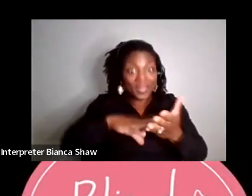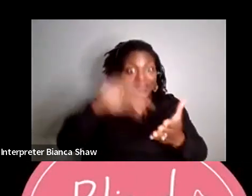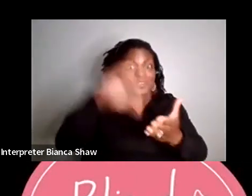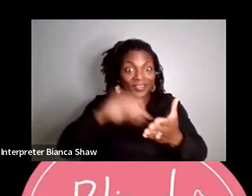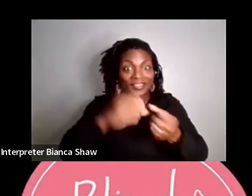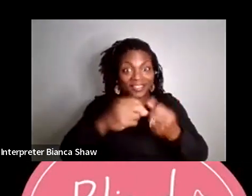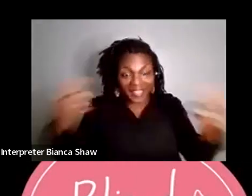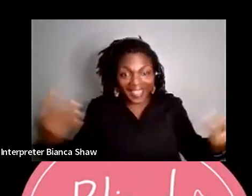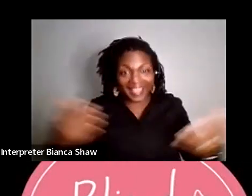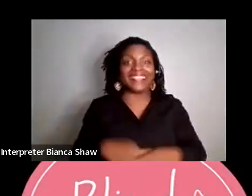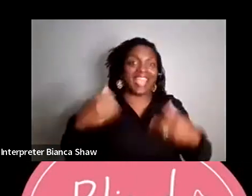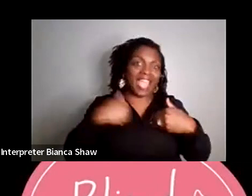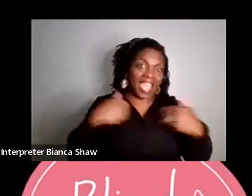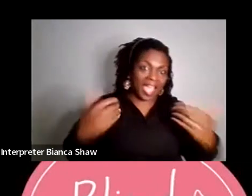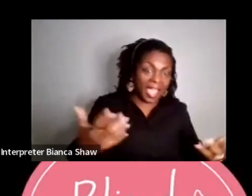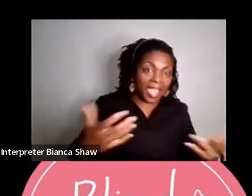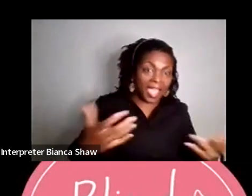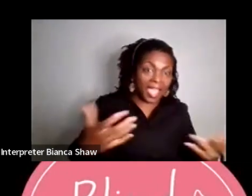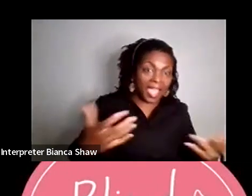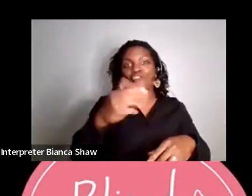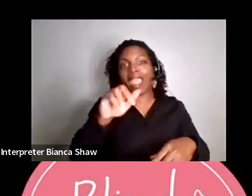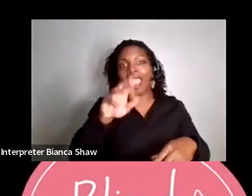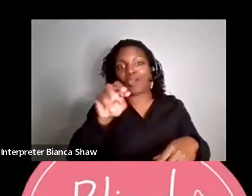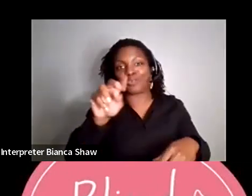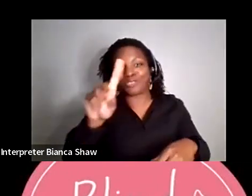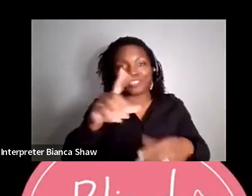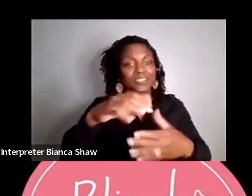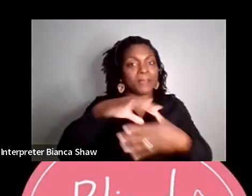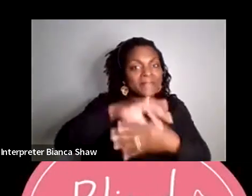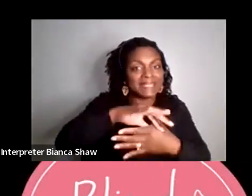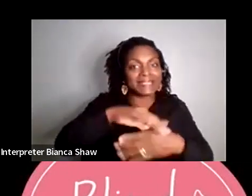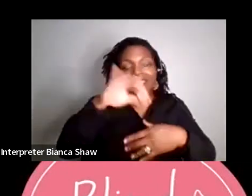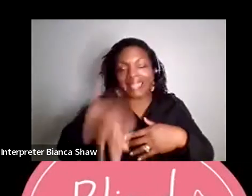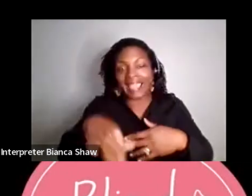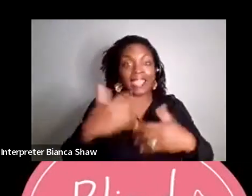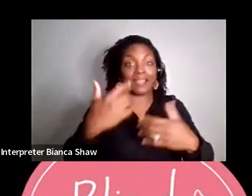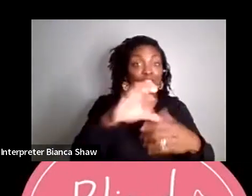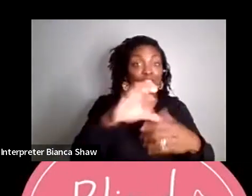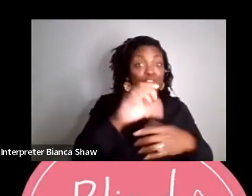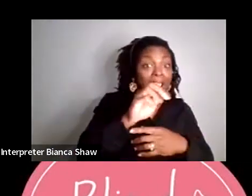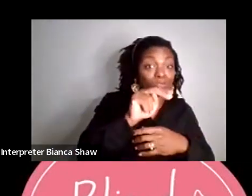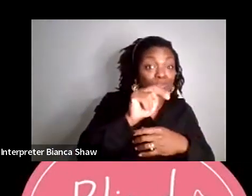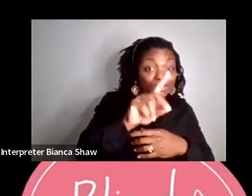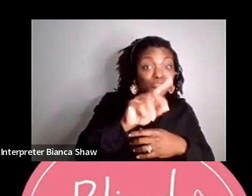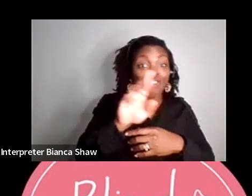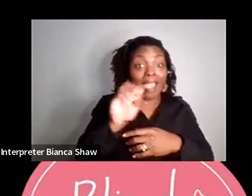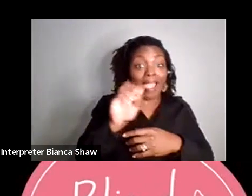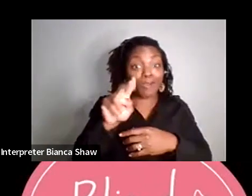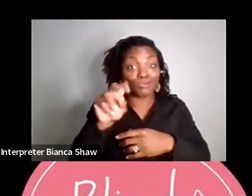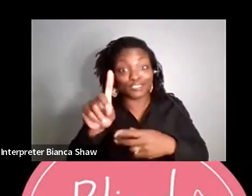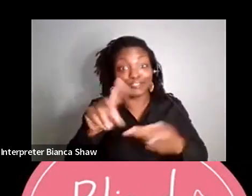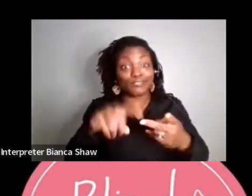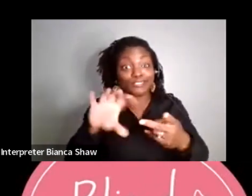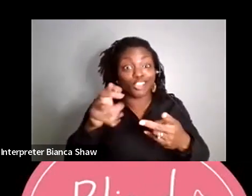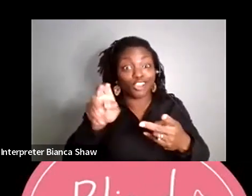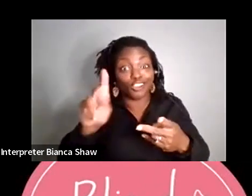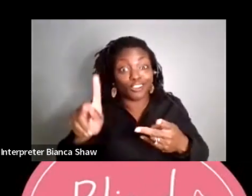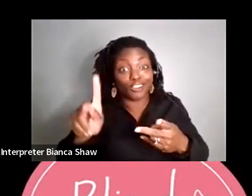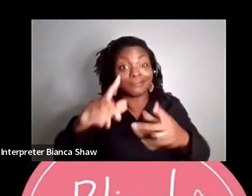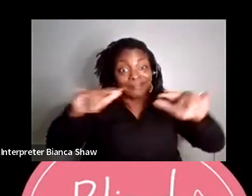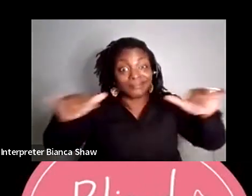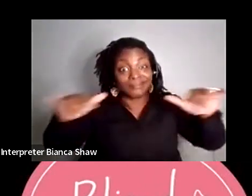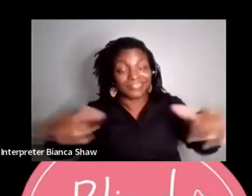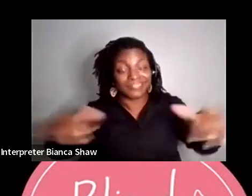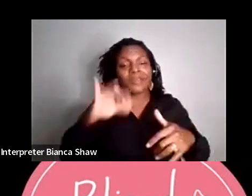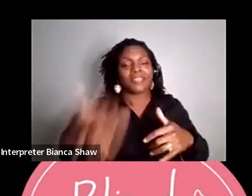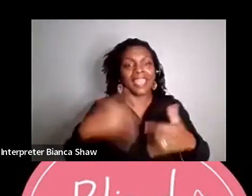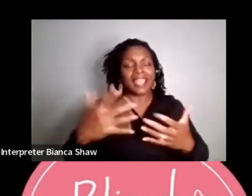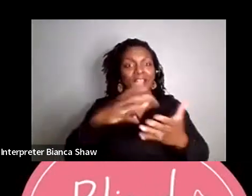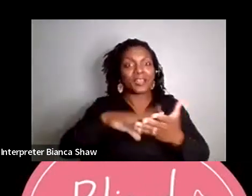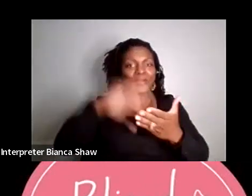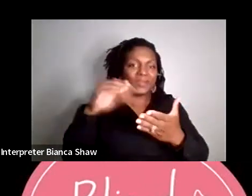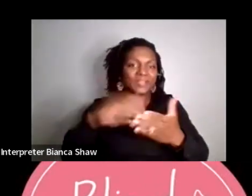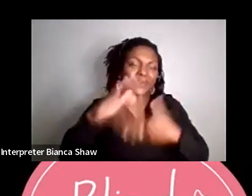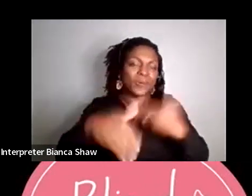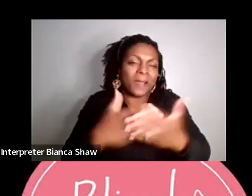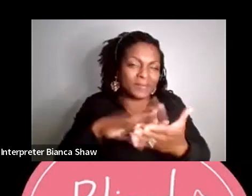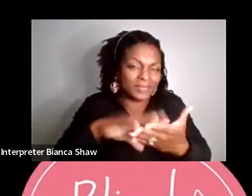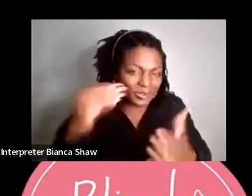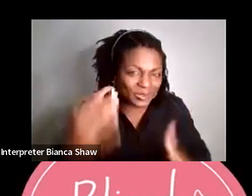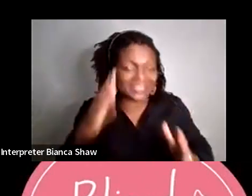They're Brown. Brown. There's brown shop how much fat do we need, Do we need to leave so they got a lot of questions there, and I think that's probably something all students mean not just ours.